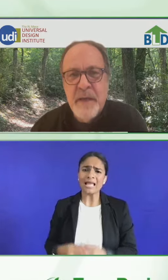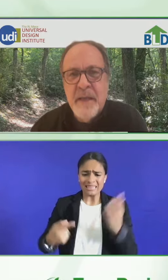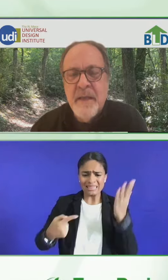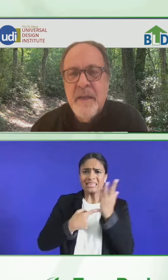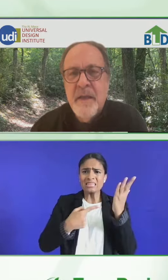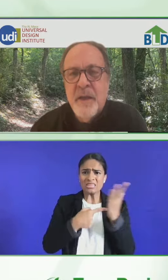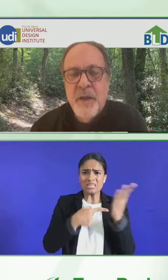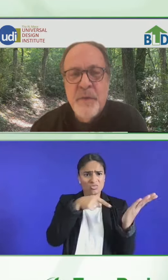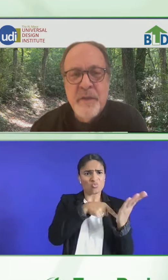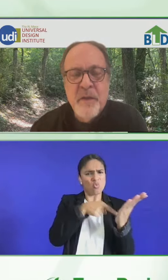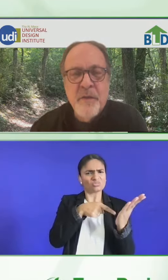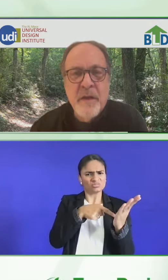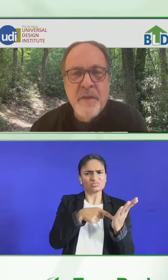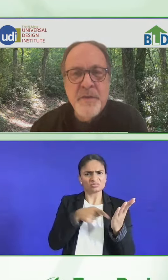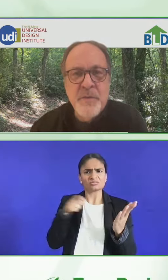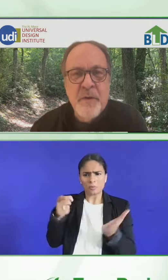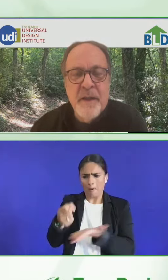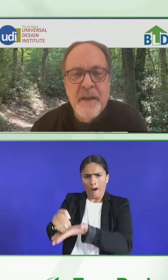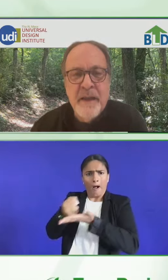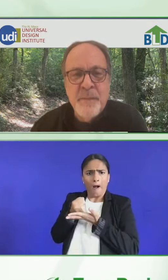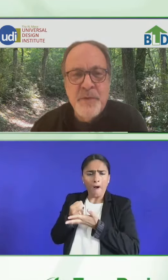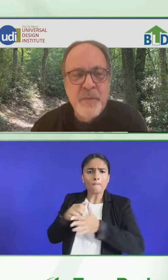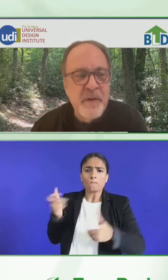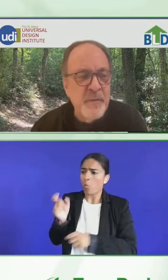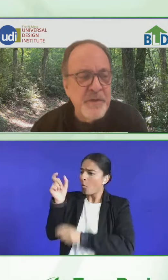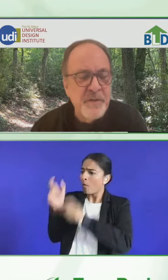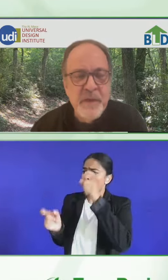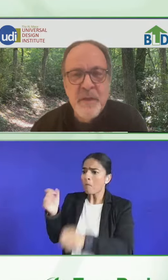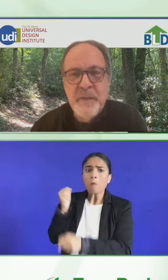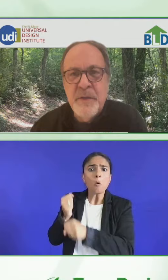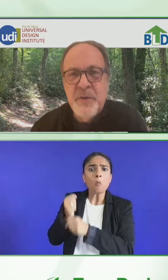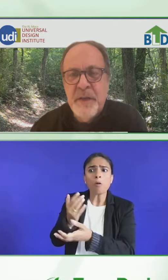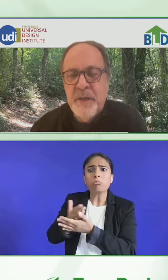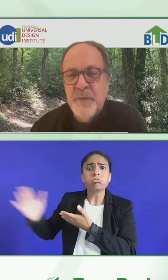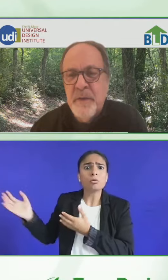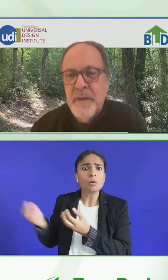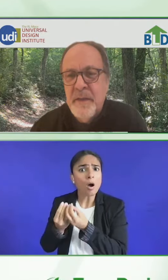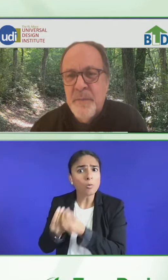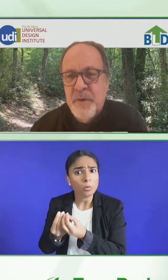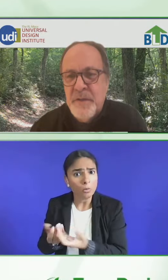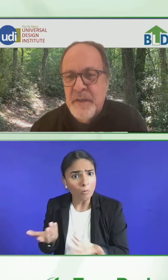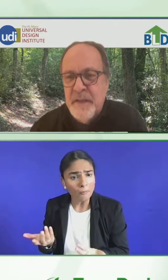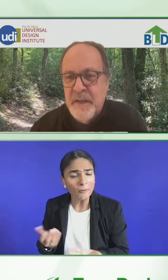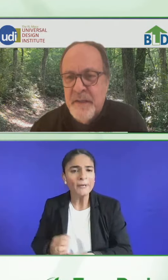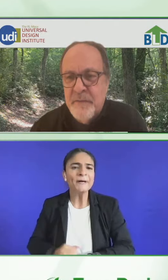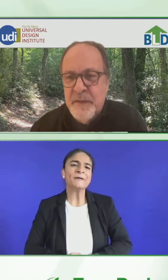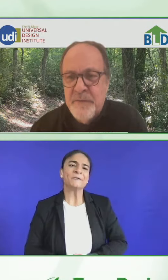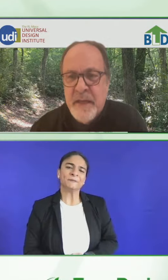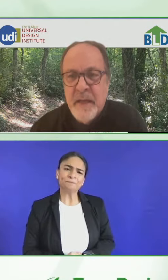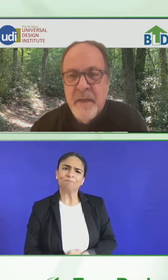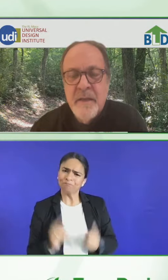and along with all others who online and shall we all wish we could be joining in person in lovely Vienna.